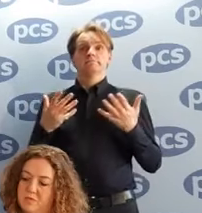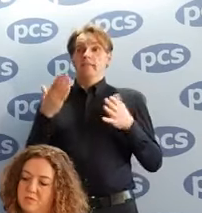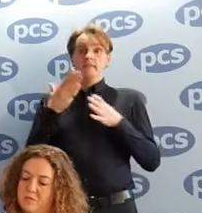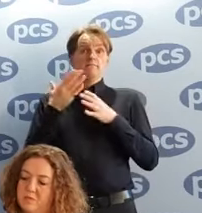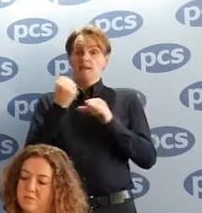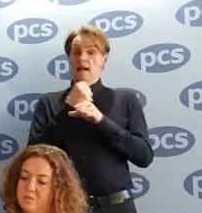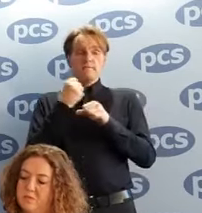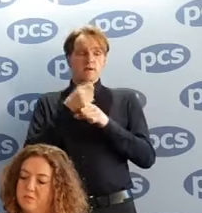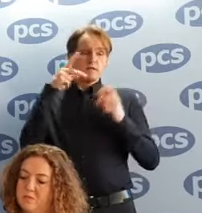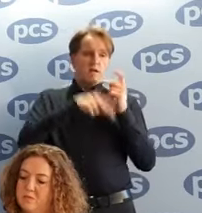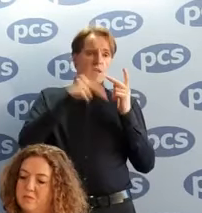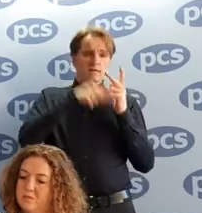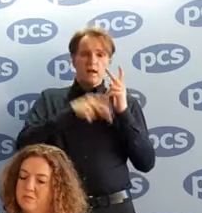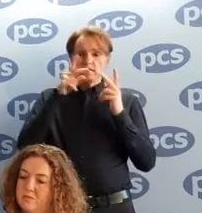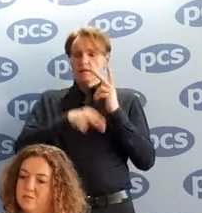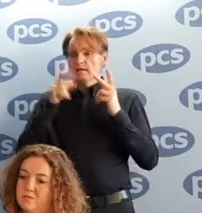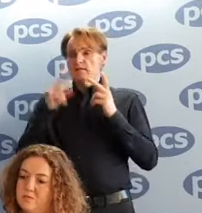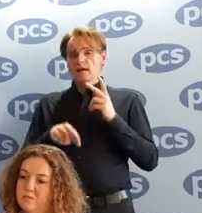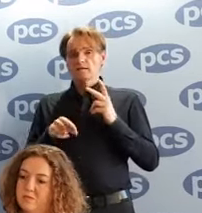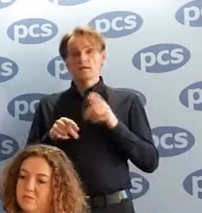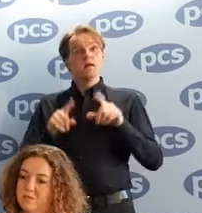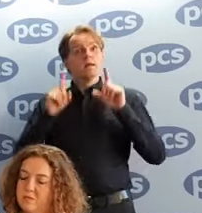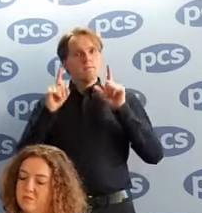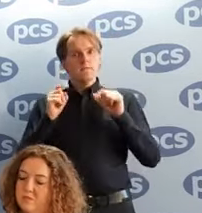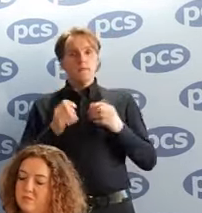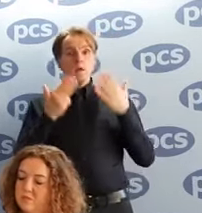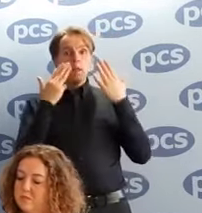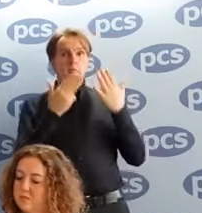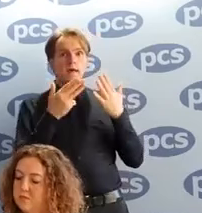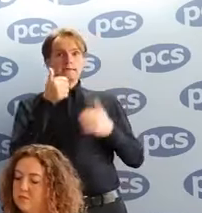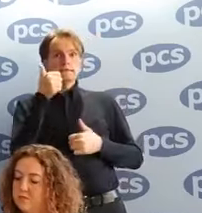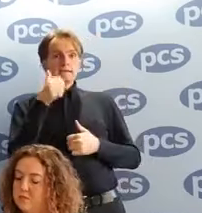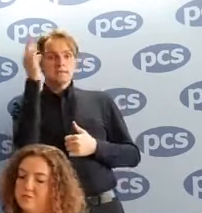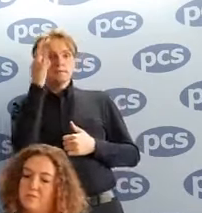and centre and yet because 96% of the members voted in a ballot to not accept